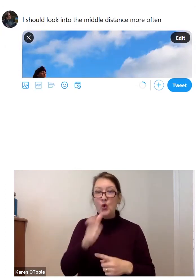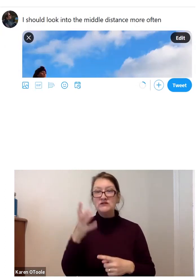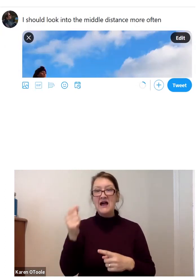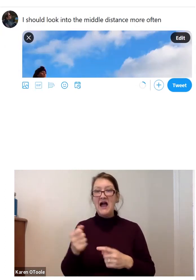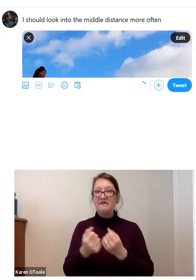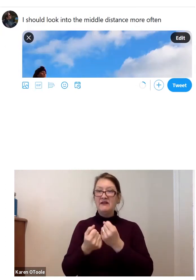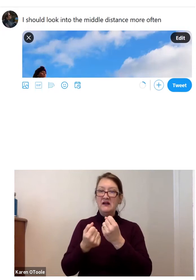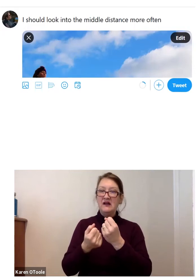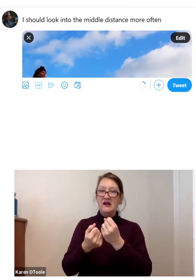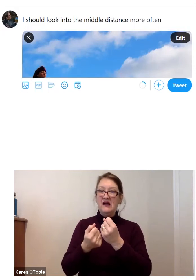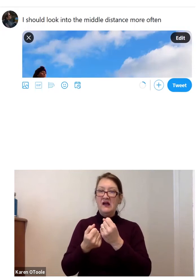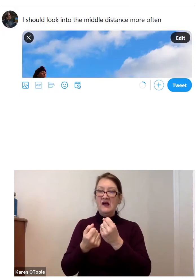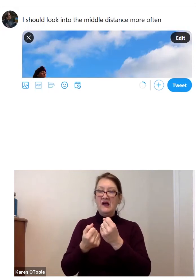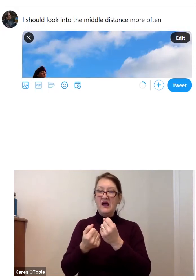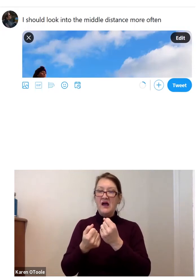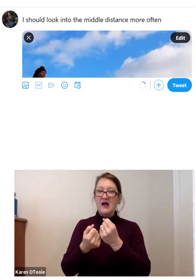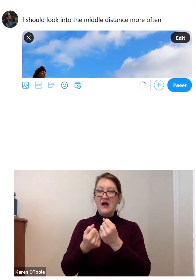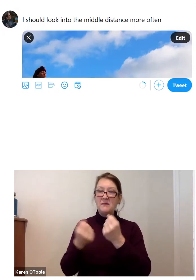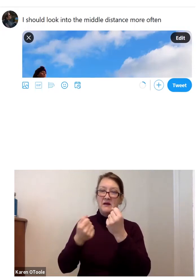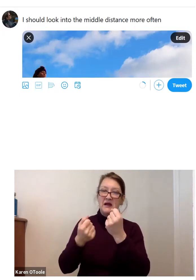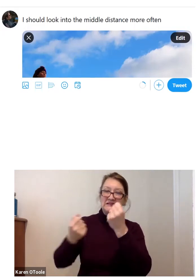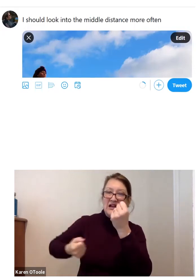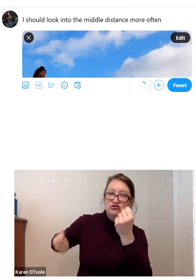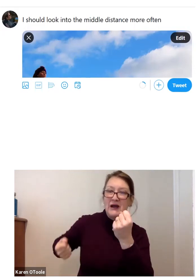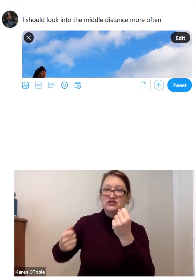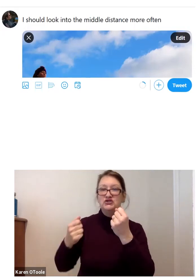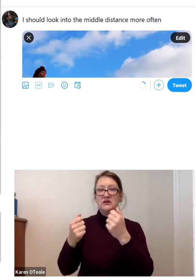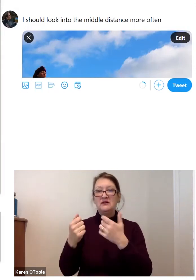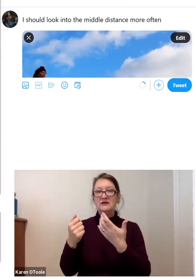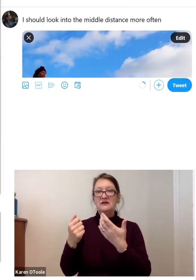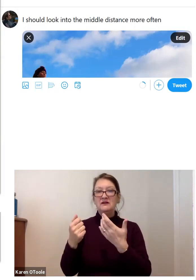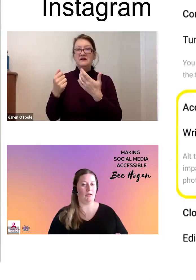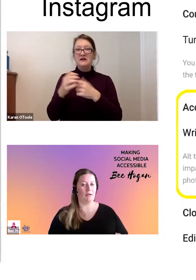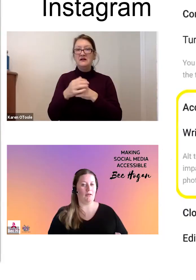to get more eyes on your tweets without having to do anything.